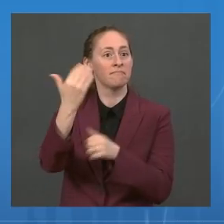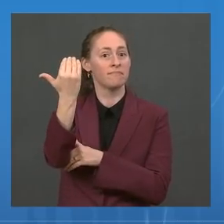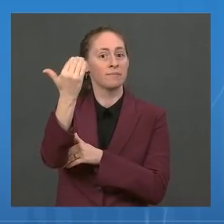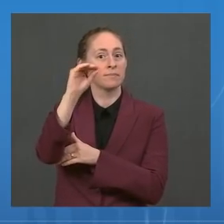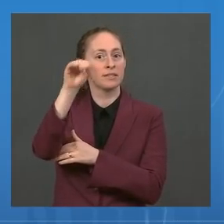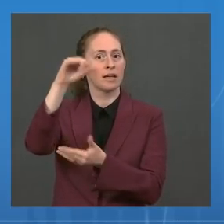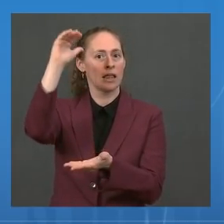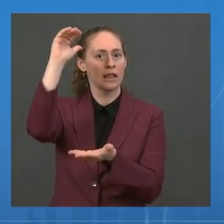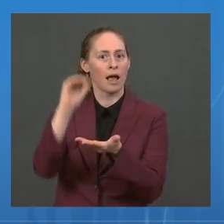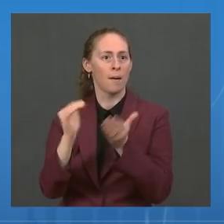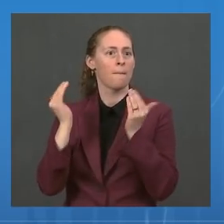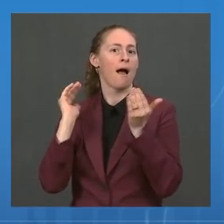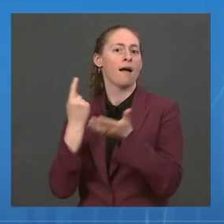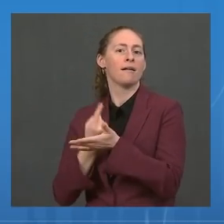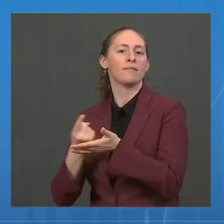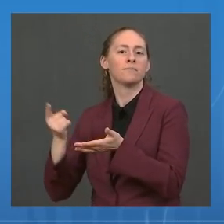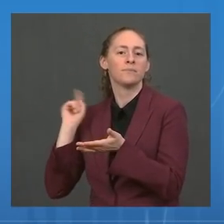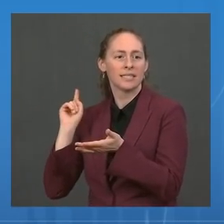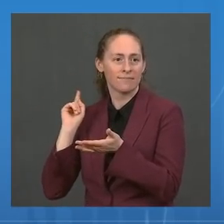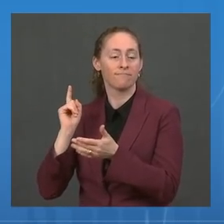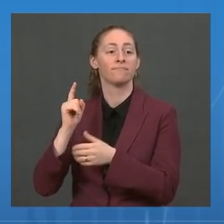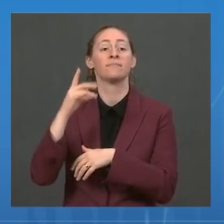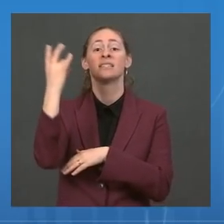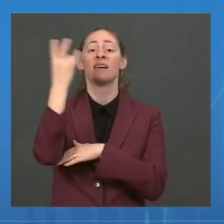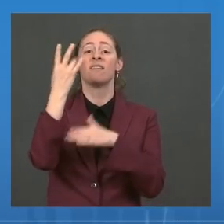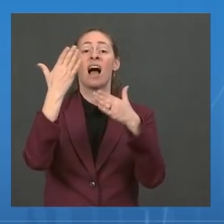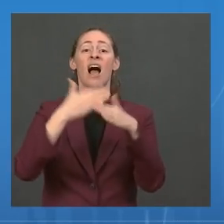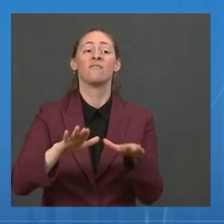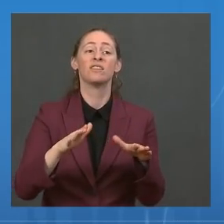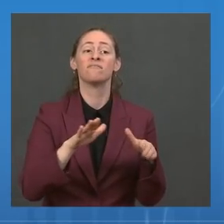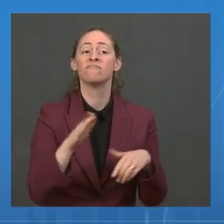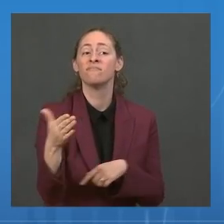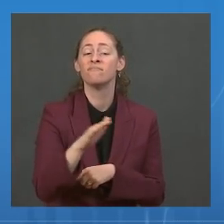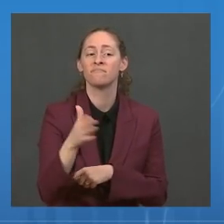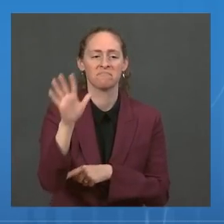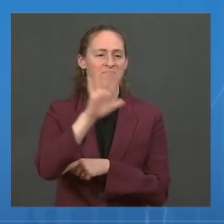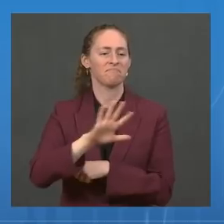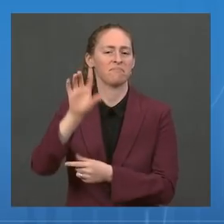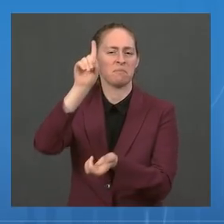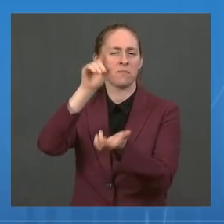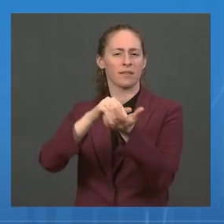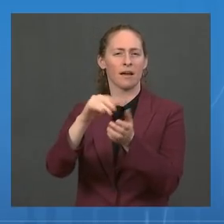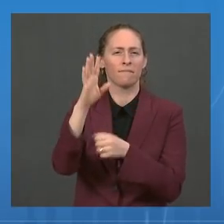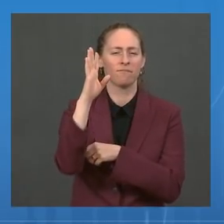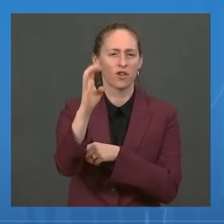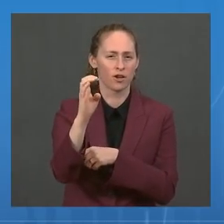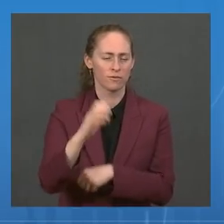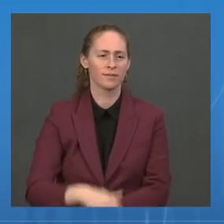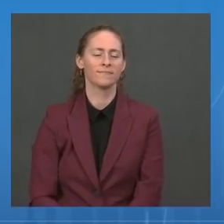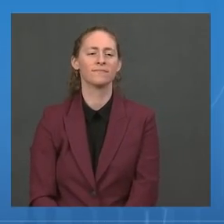Seven-day average daily deaths are at 1,476 per day. You've heard me say it before: